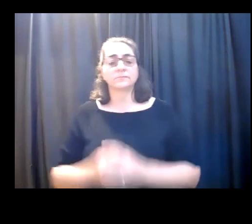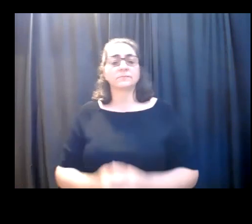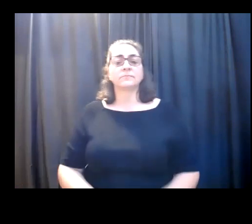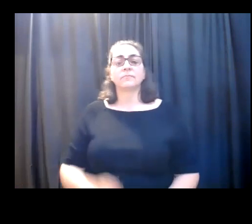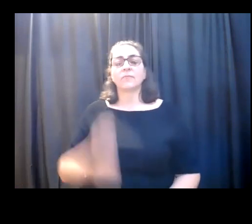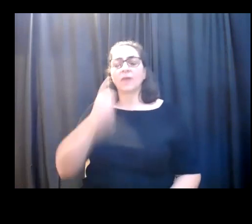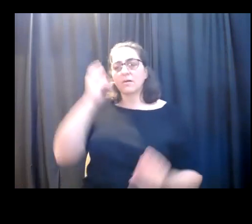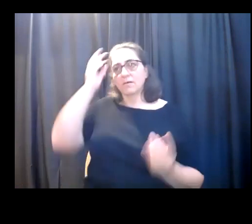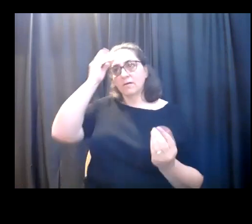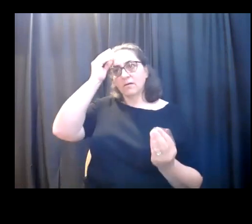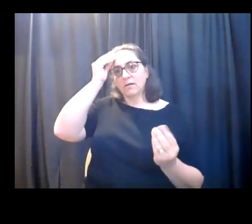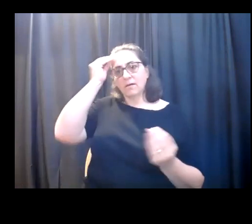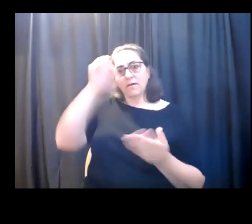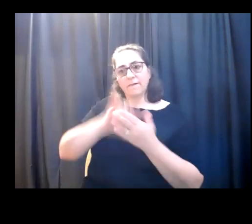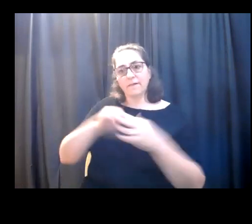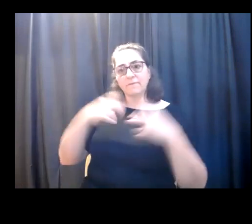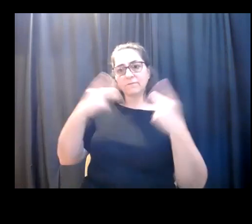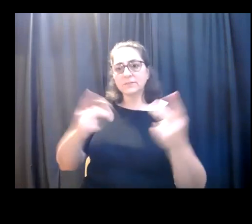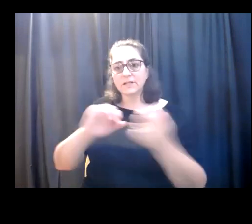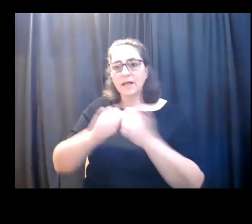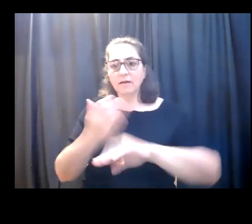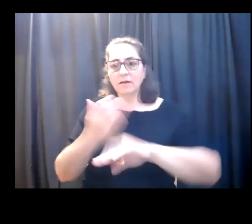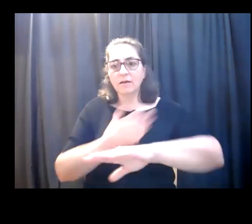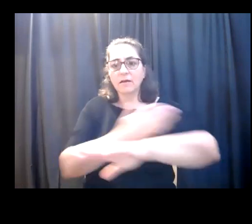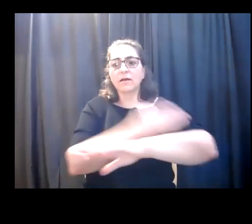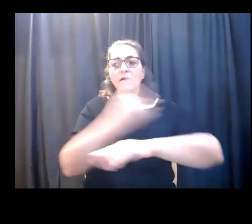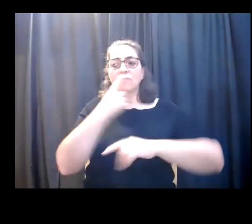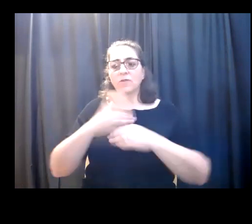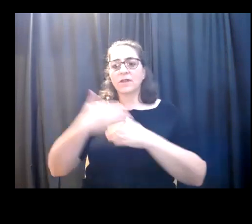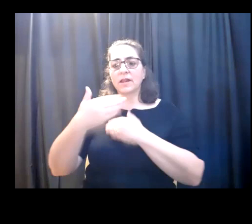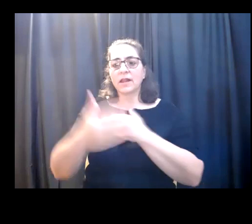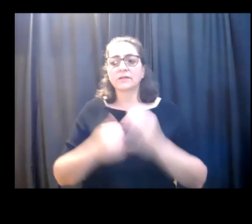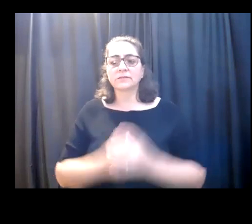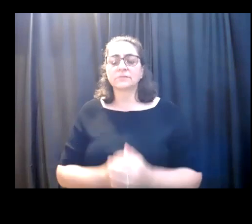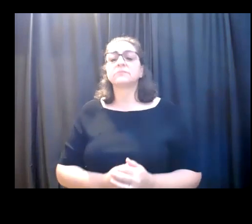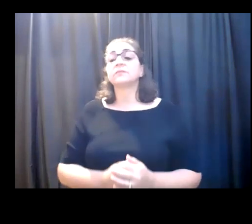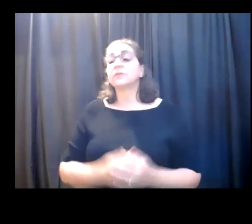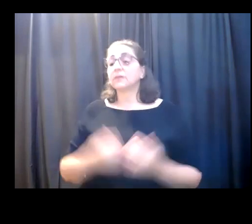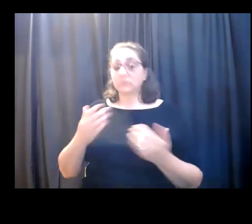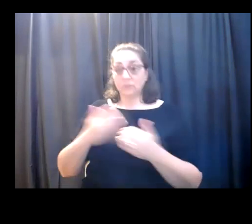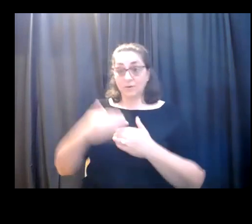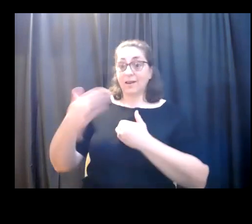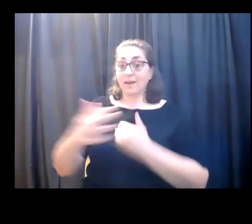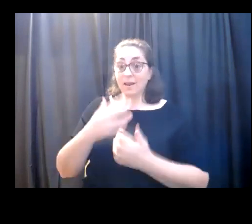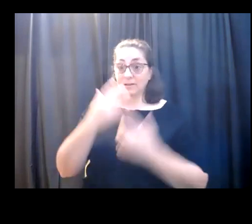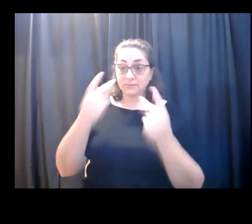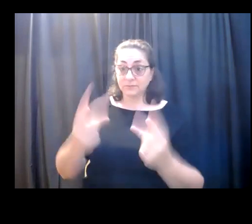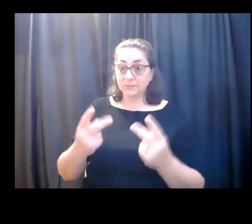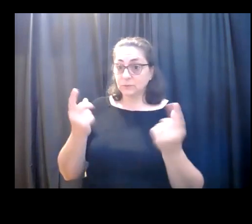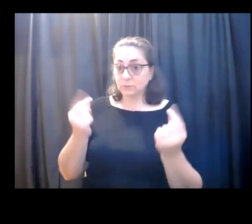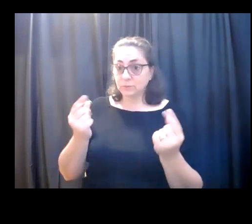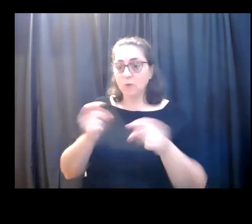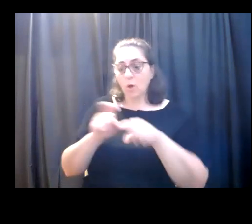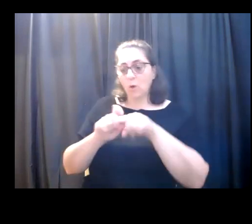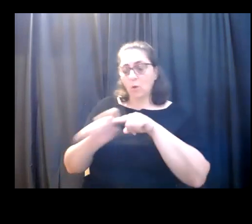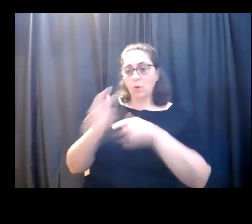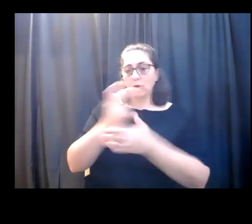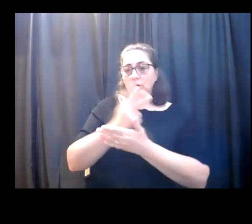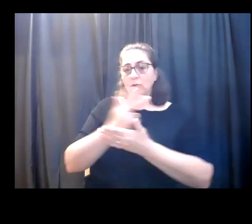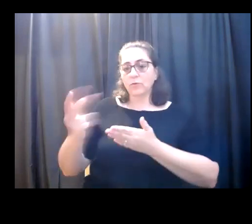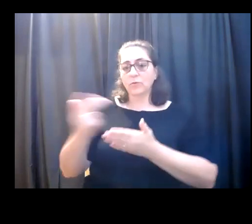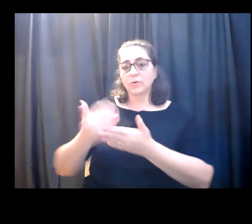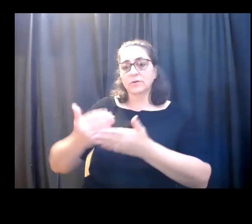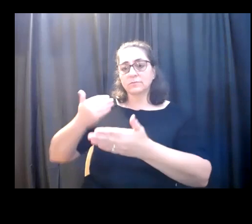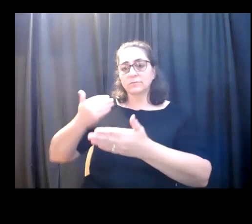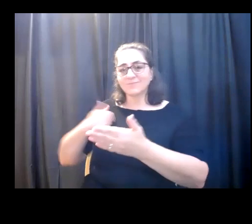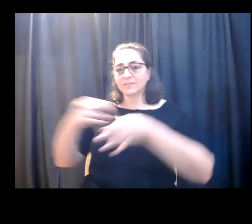Thank you, wow. What a lot of great suggestions. To summarize, we created this check list to try